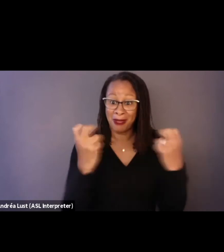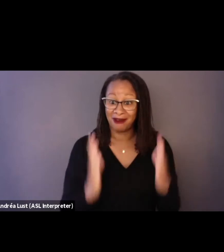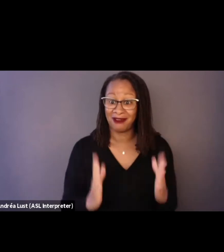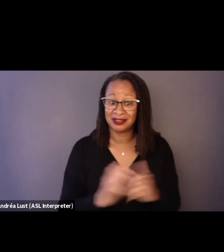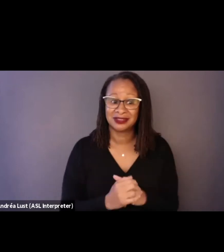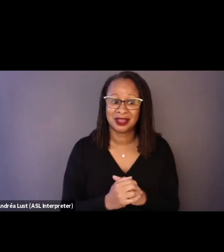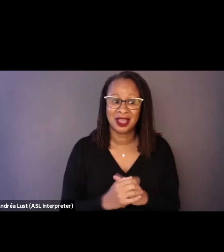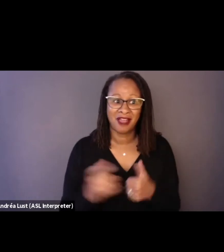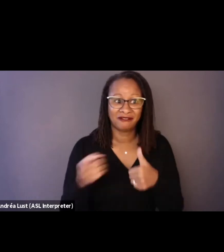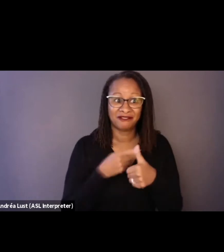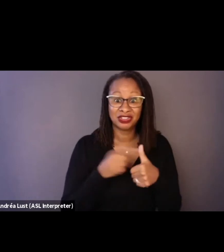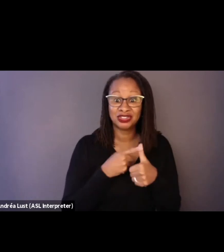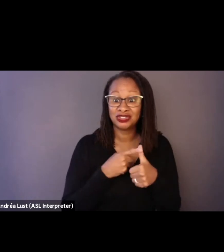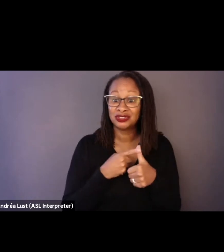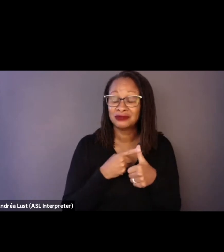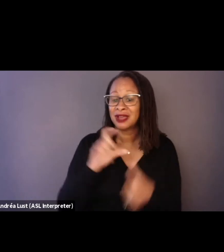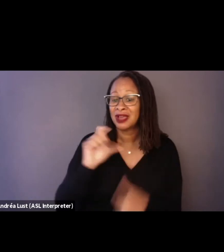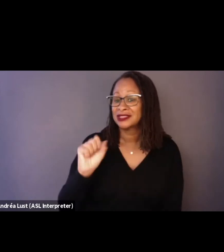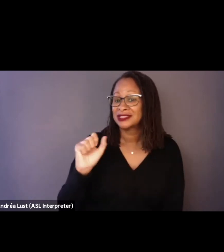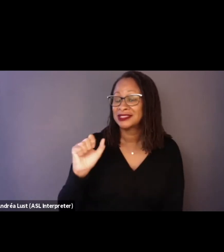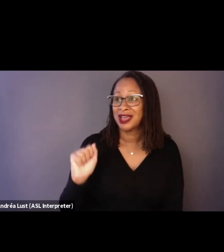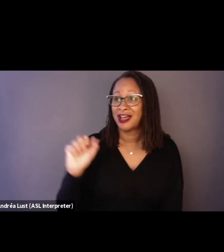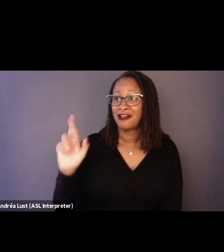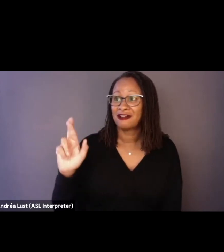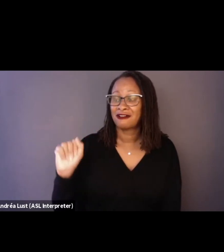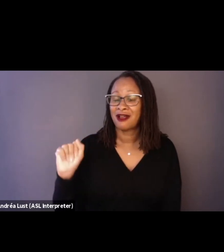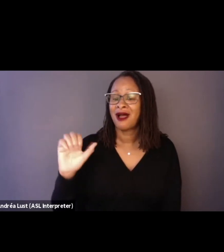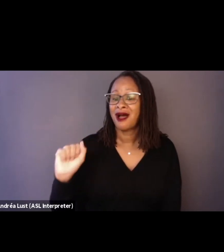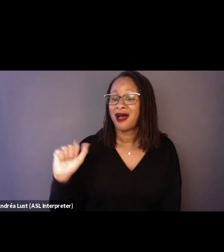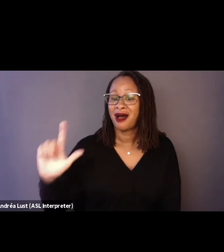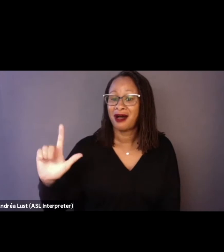First up is Sarra El Abed of "Ain't No Time for Women".